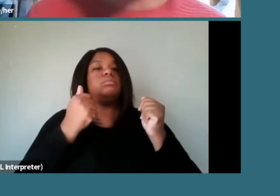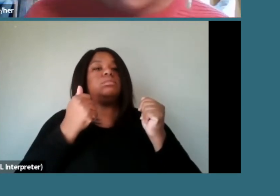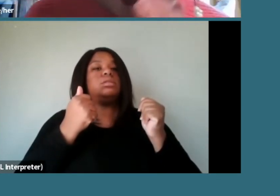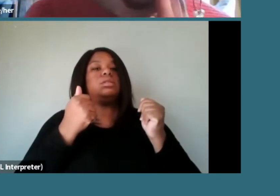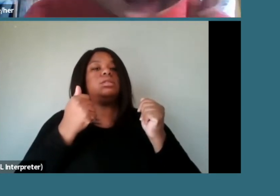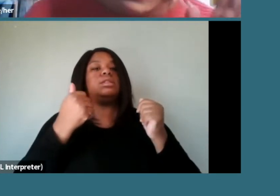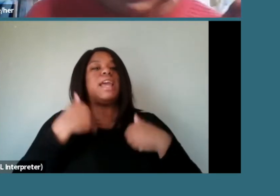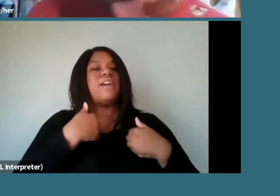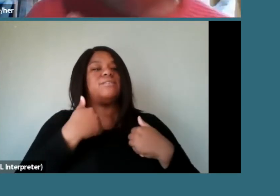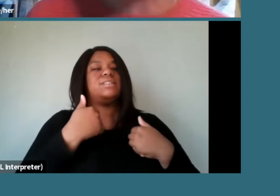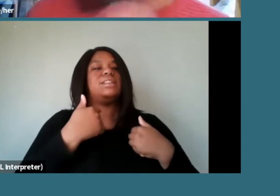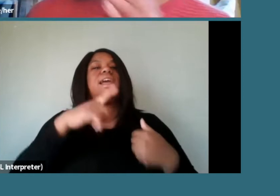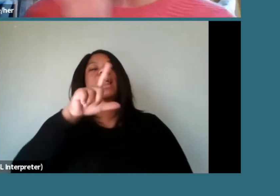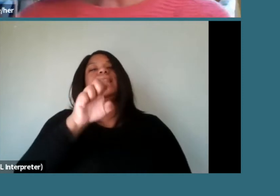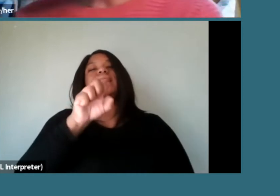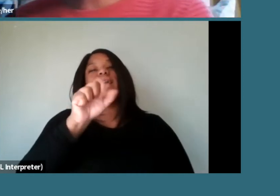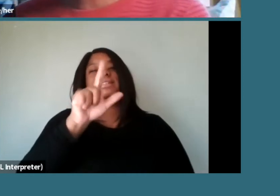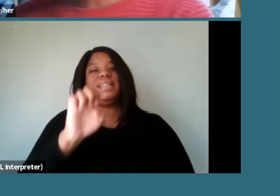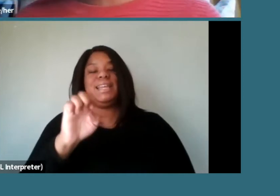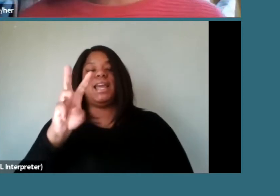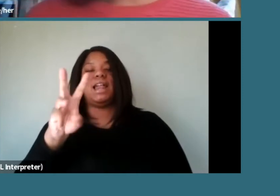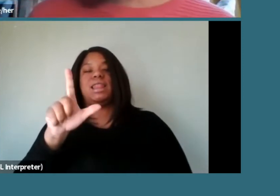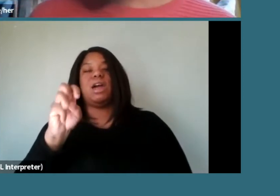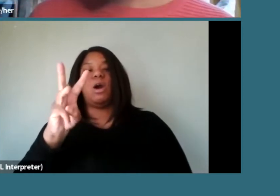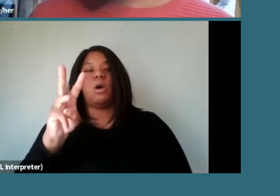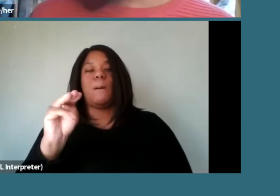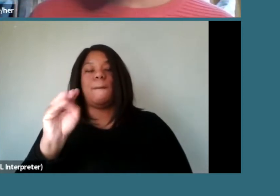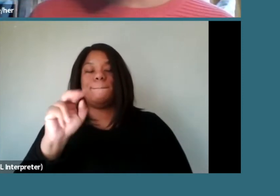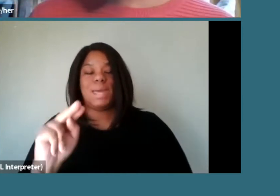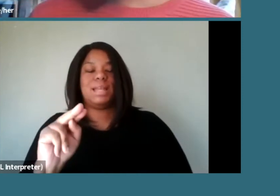sorry, not the Leslie-Lohman Museum of Lesbian and Gay Art.